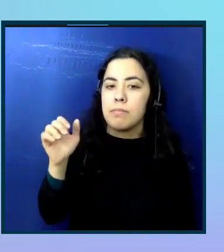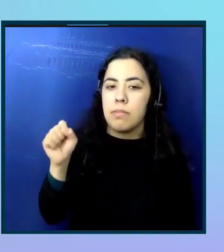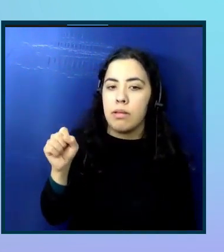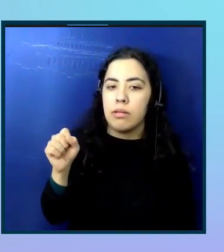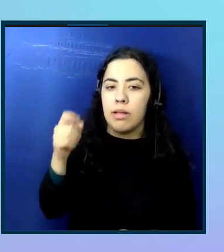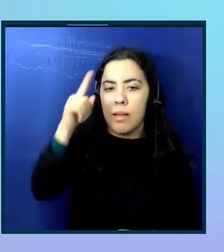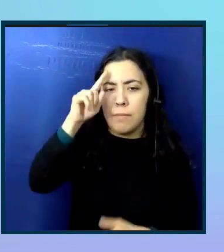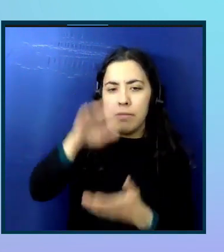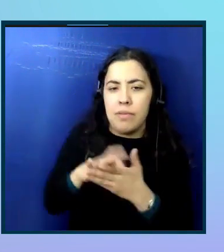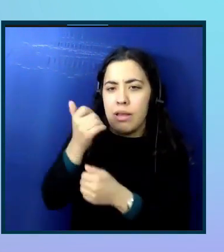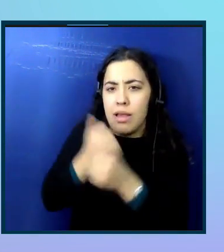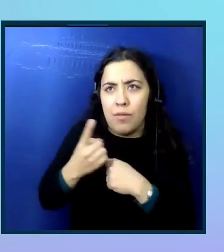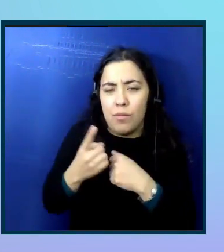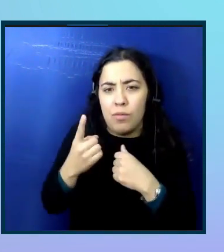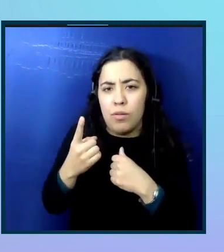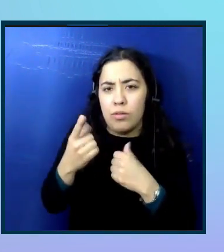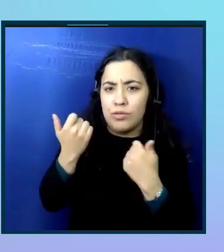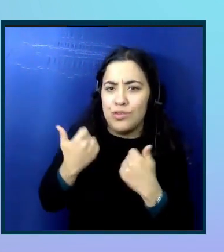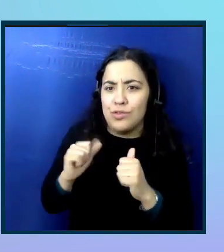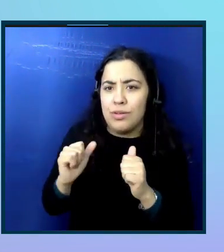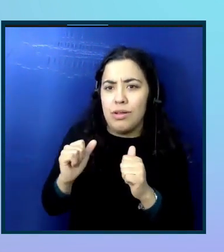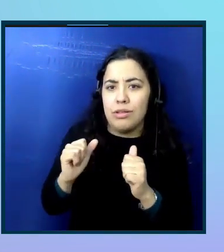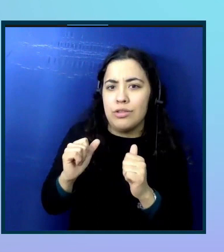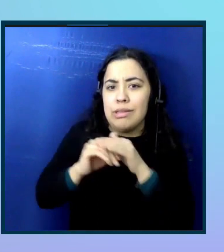that is trying to make accessibility an important part